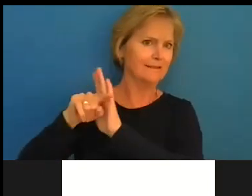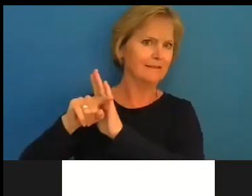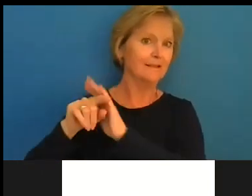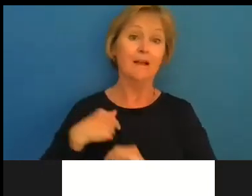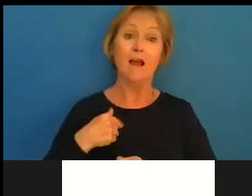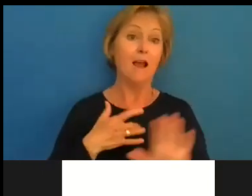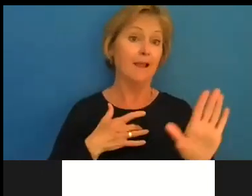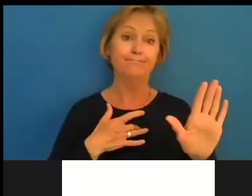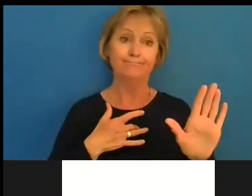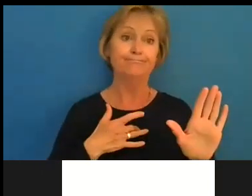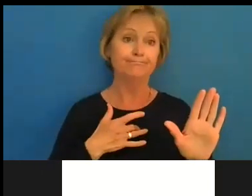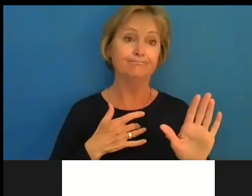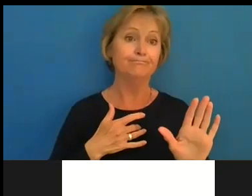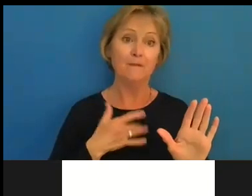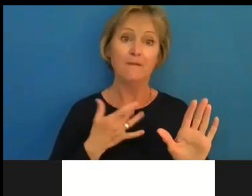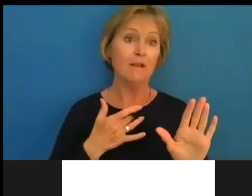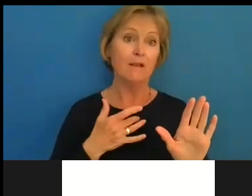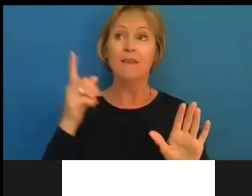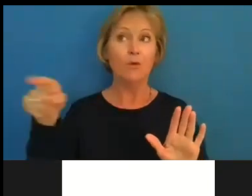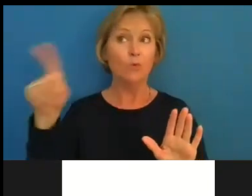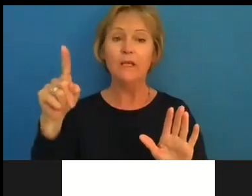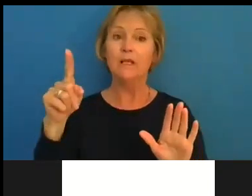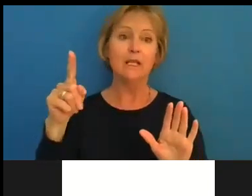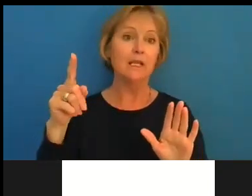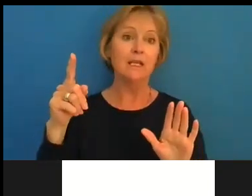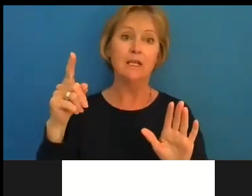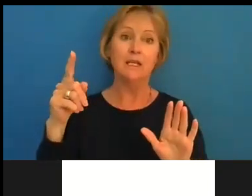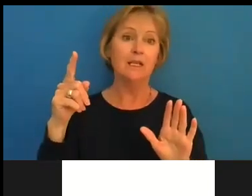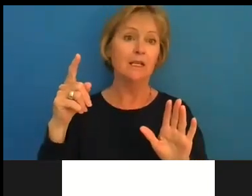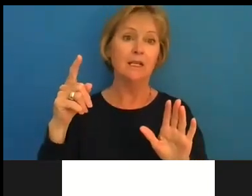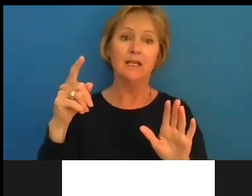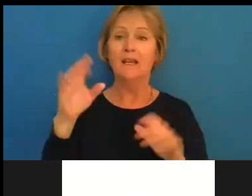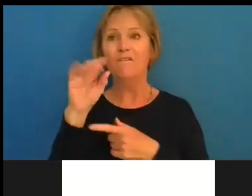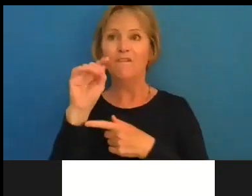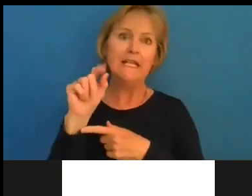They are really laying it thick right now with the fitness thing and the weight